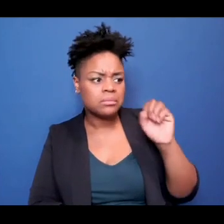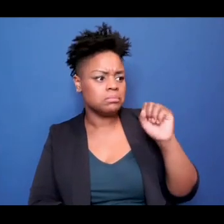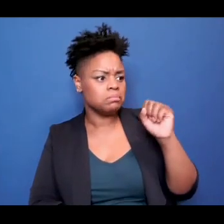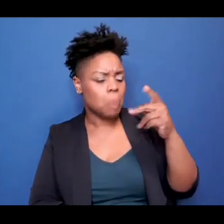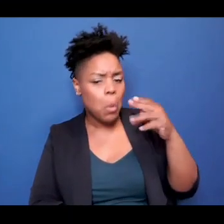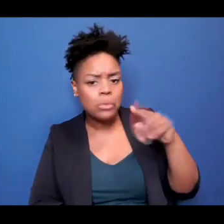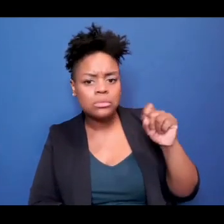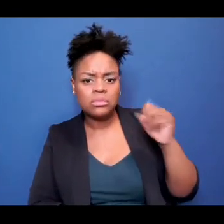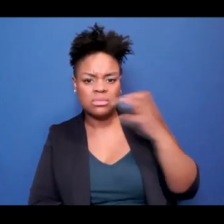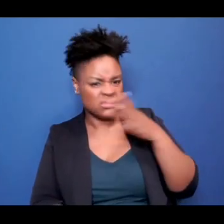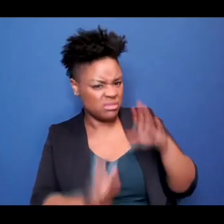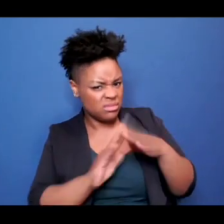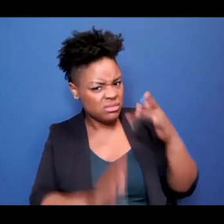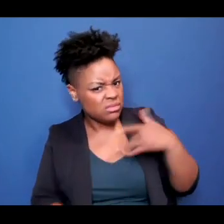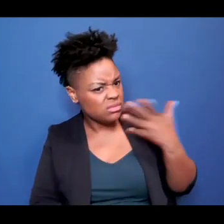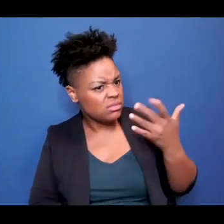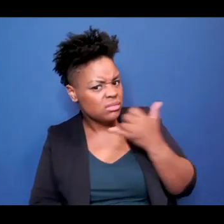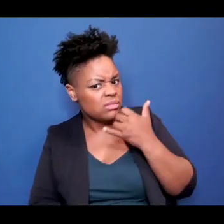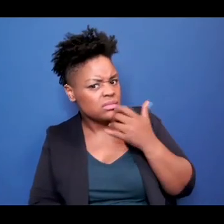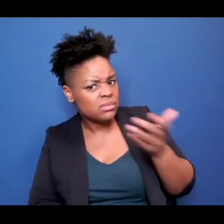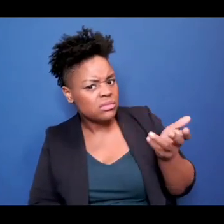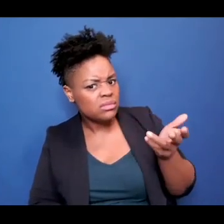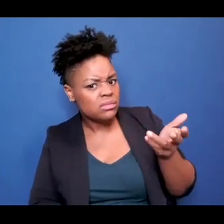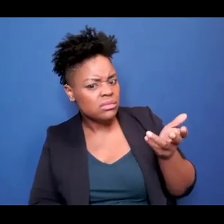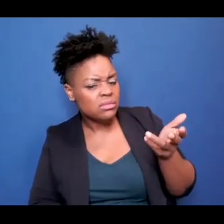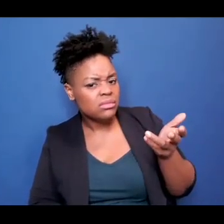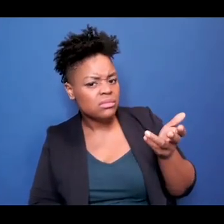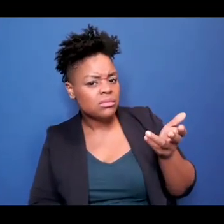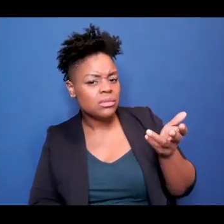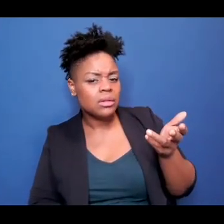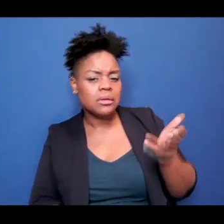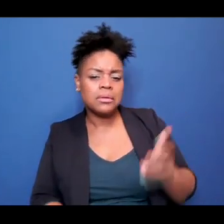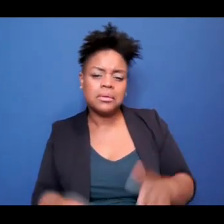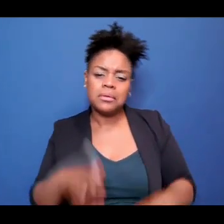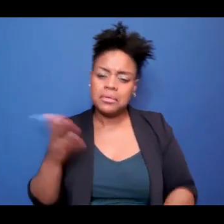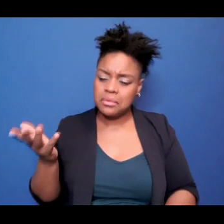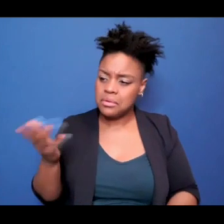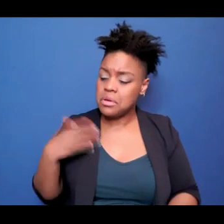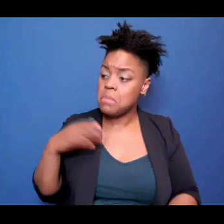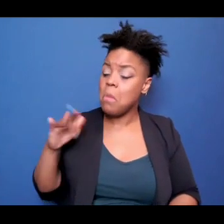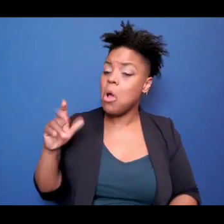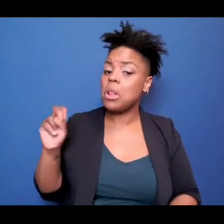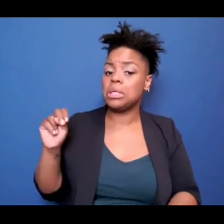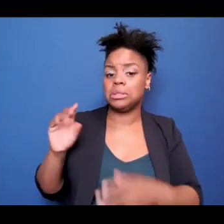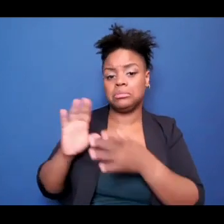BLACK MAYORS AND BLACK SPORTSMEN AND SO ON AND QUERIED QUOTE IS IT AT ONCE GETTING MUCH BETTER AND STILL HOPELESS?